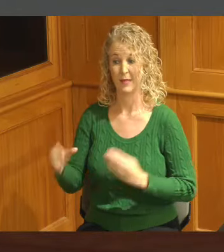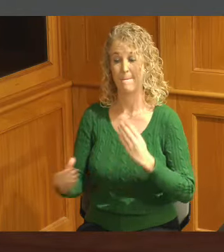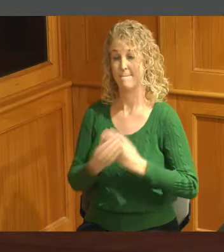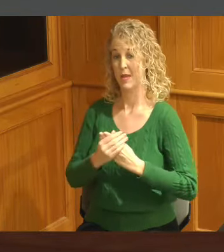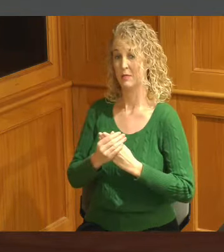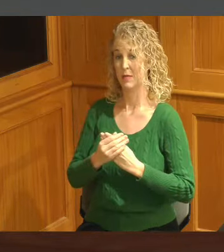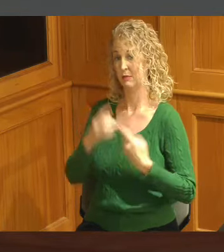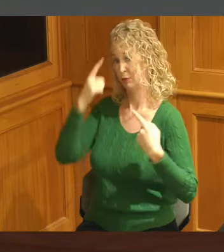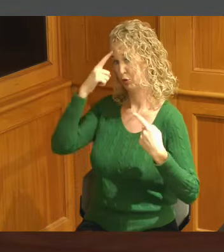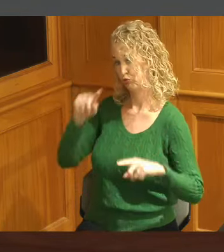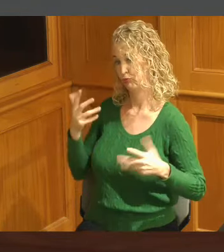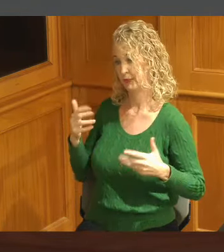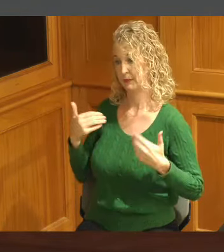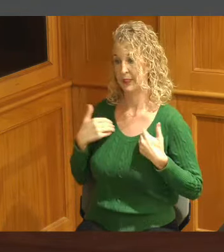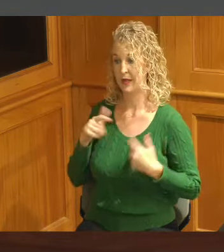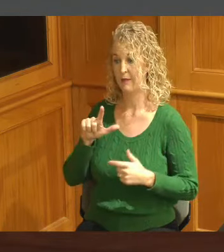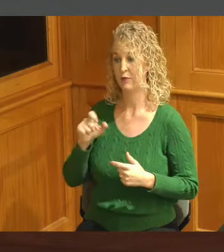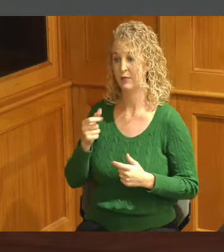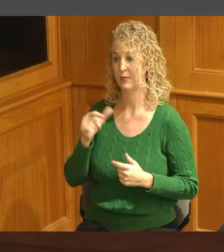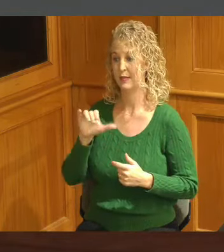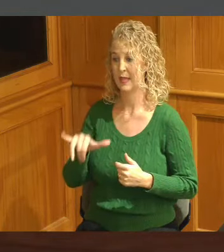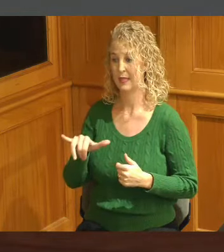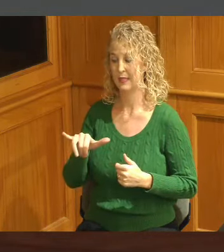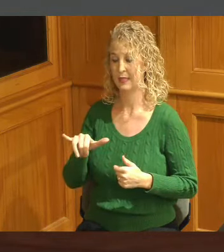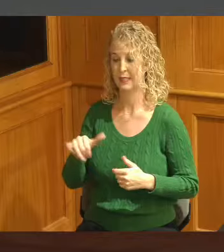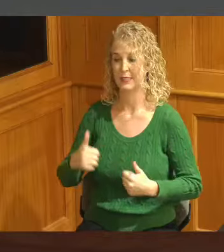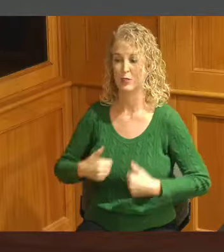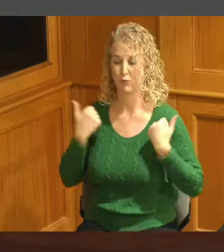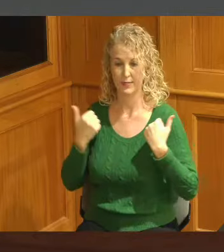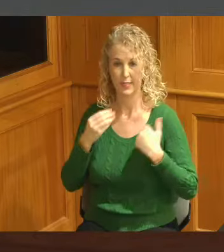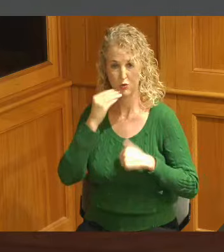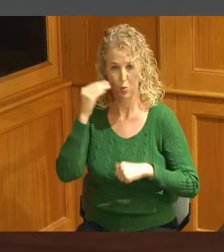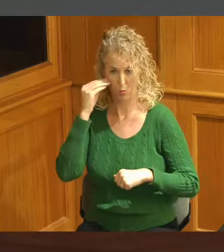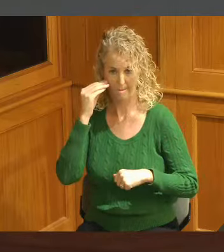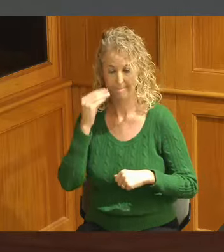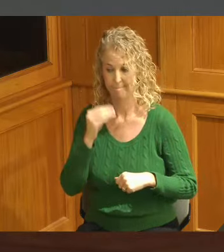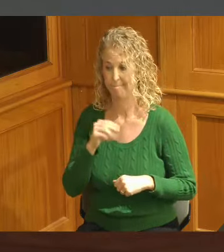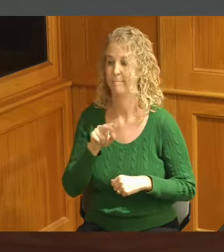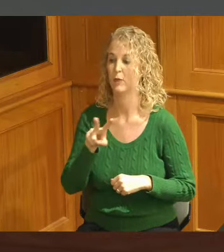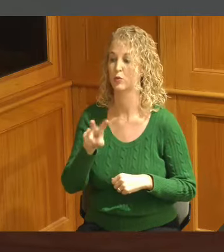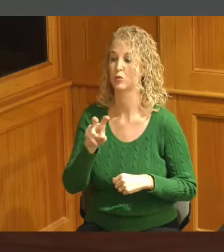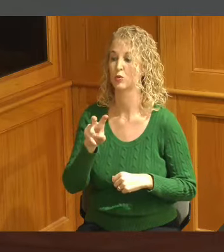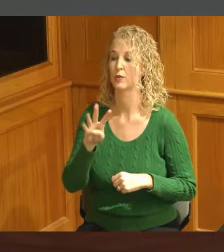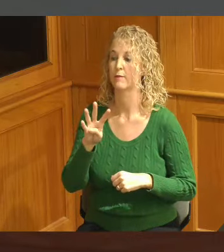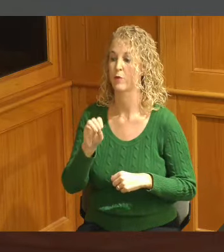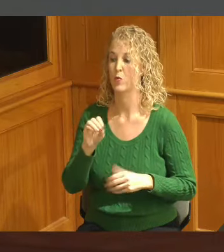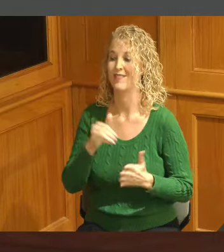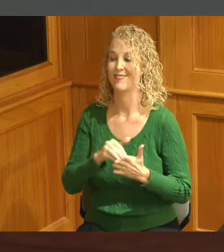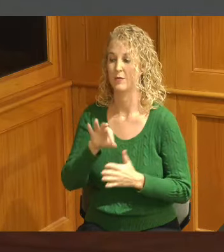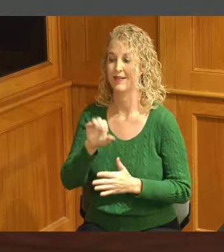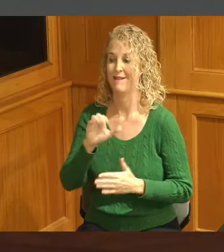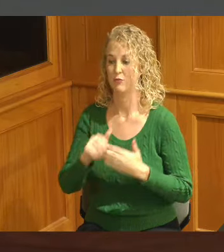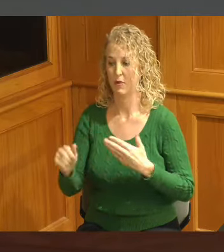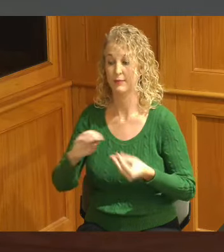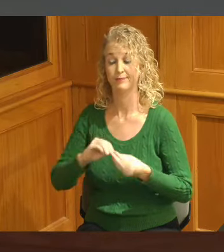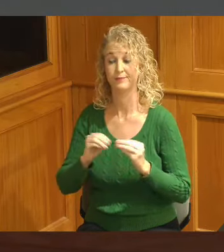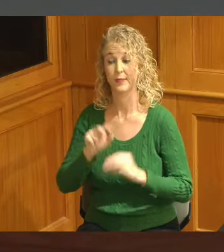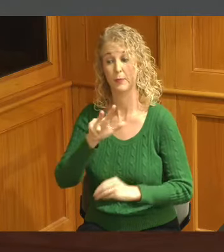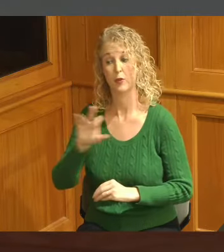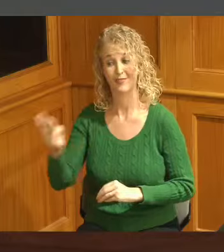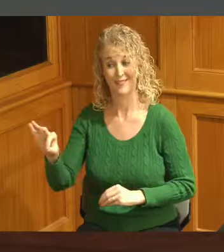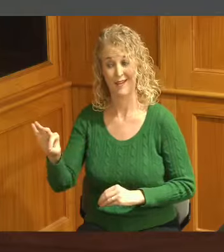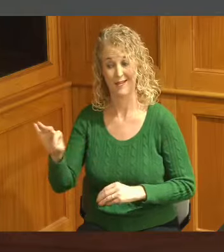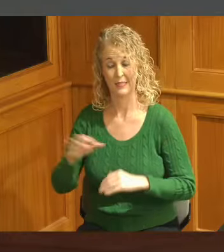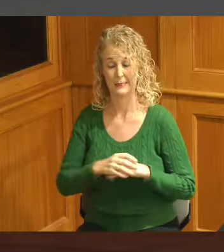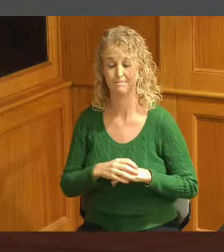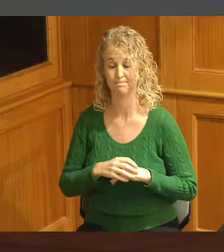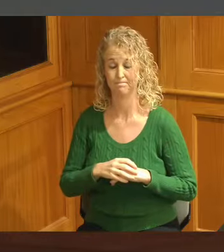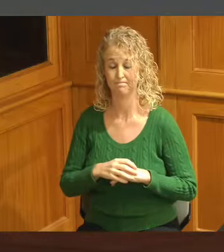an agreement with Legacy Residential Home for Group Home Services at $240,900. Item 39 is an